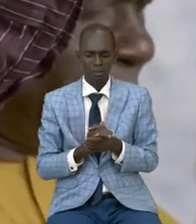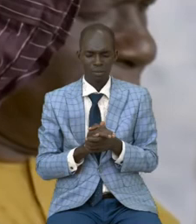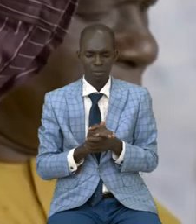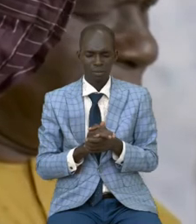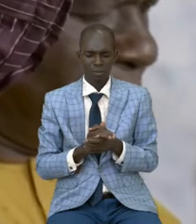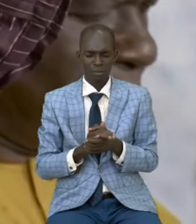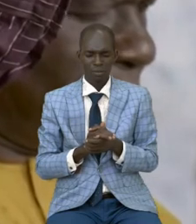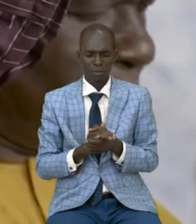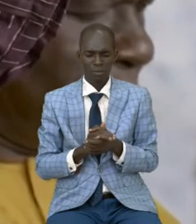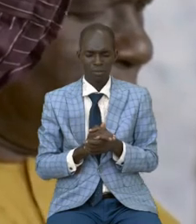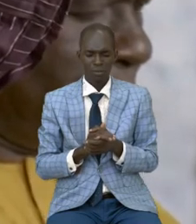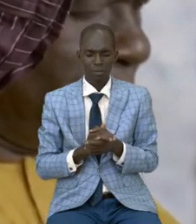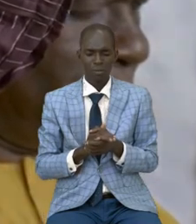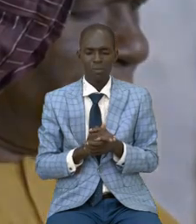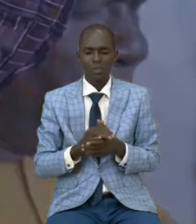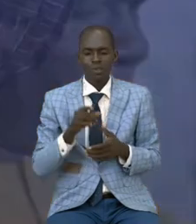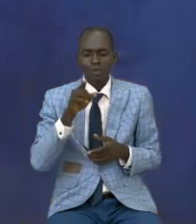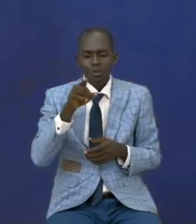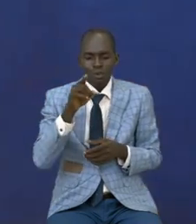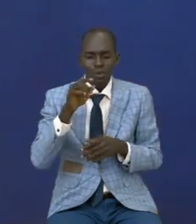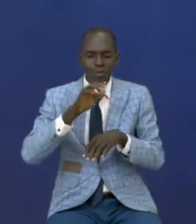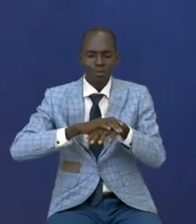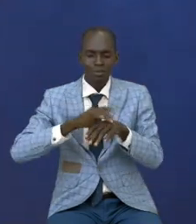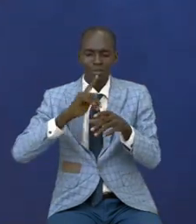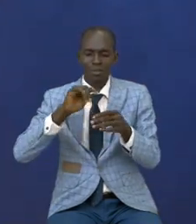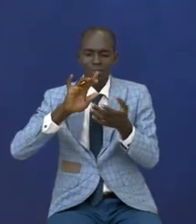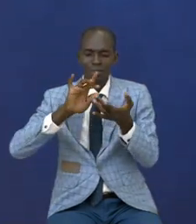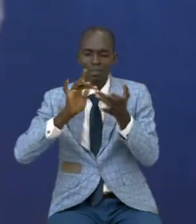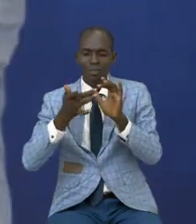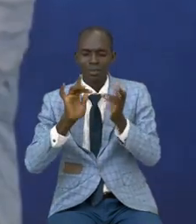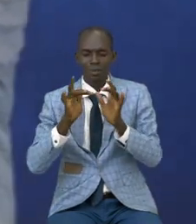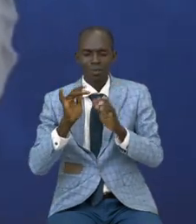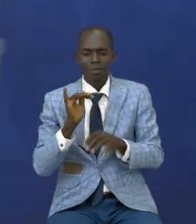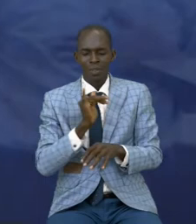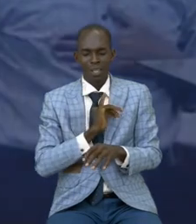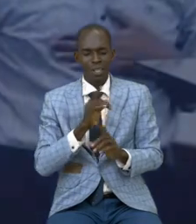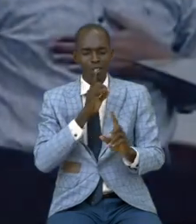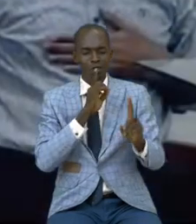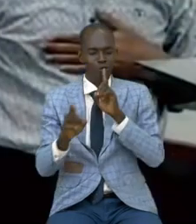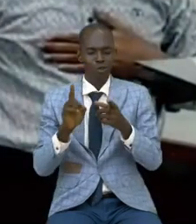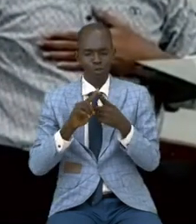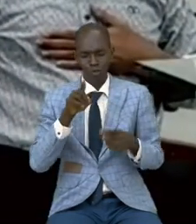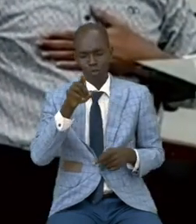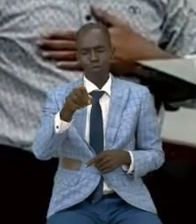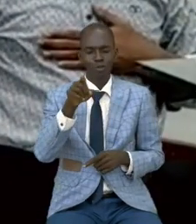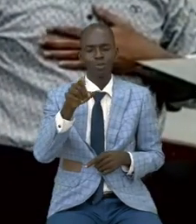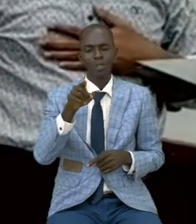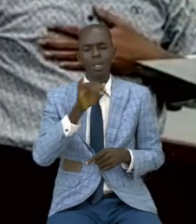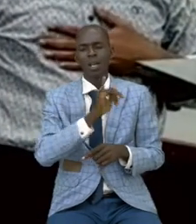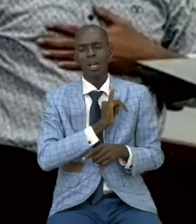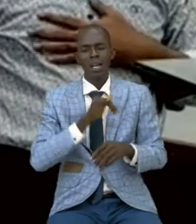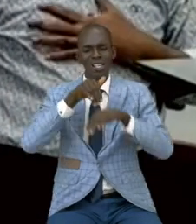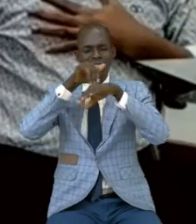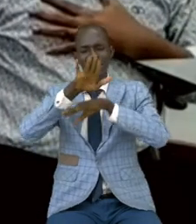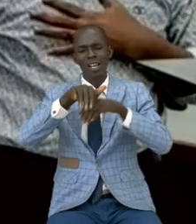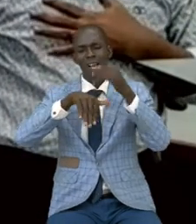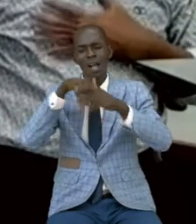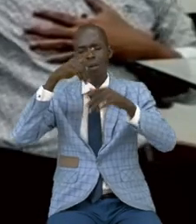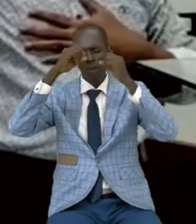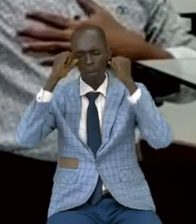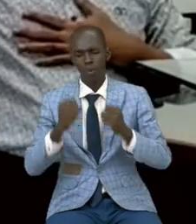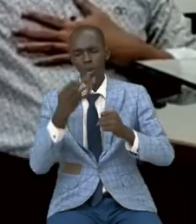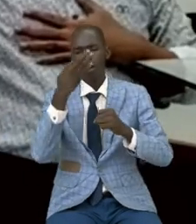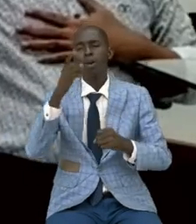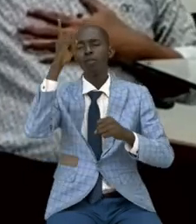my online audience i talk to you directly and i send for the power of god unto you directly